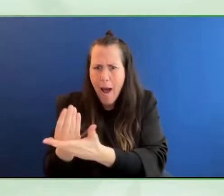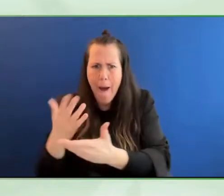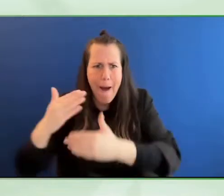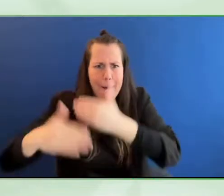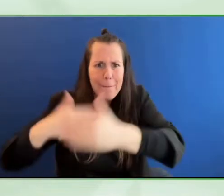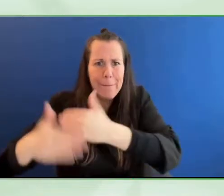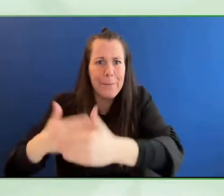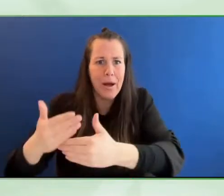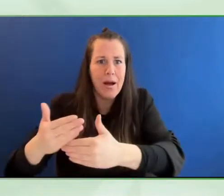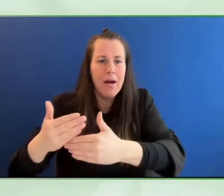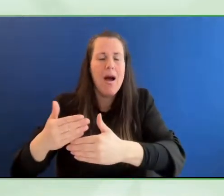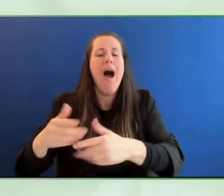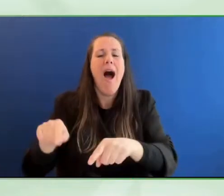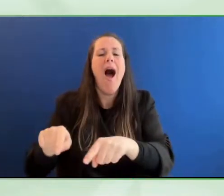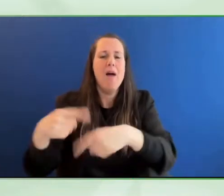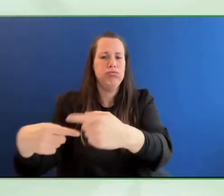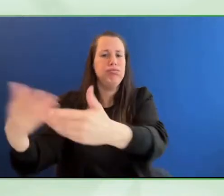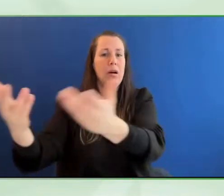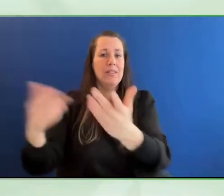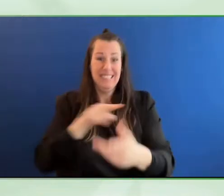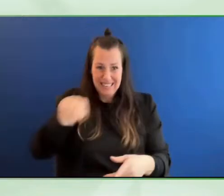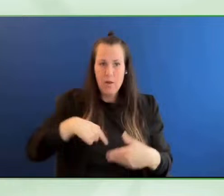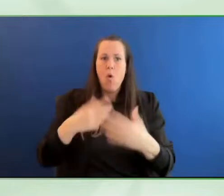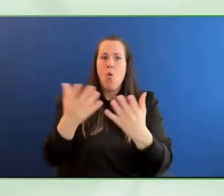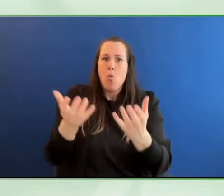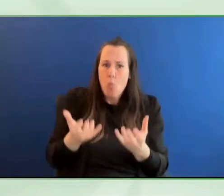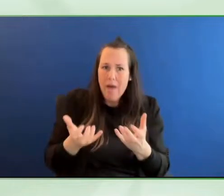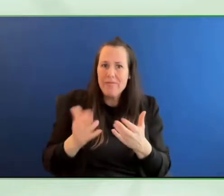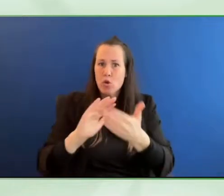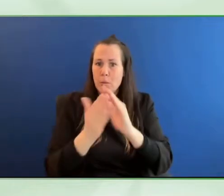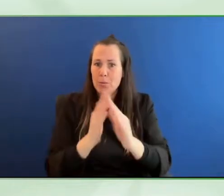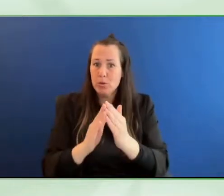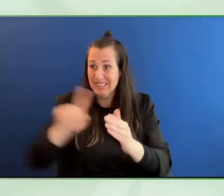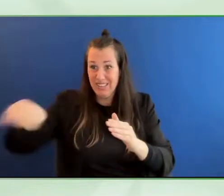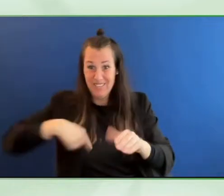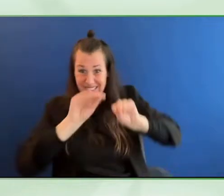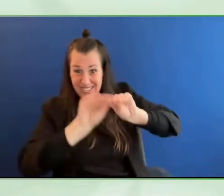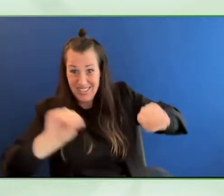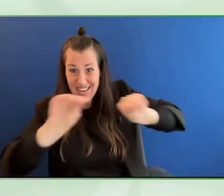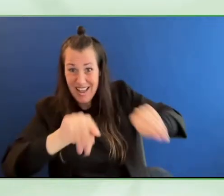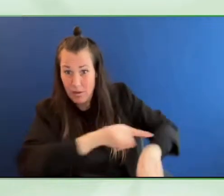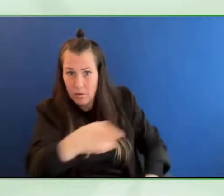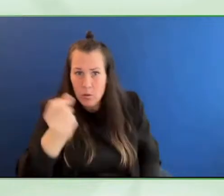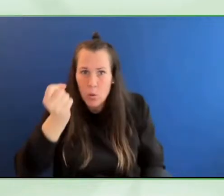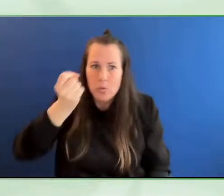It's making videos on text prompts. So we are on the cusp of this change.